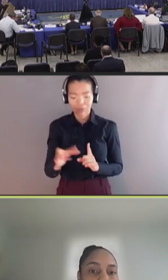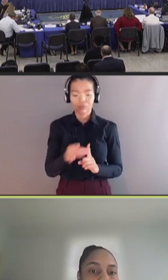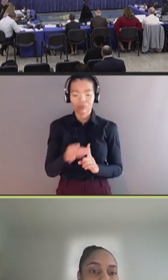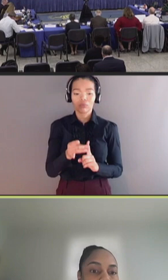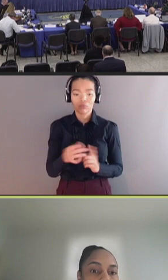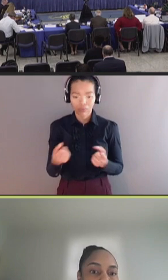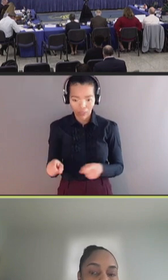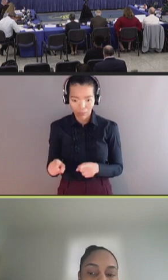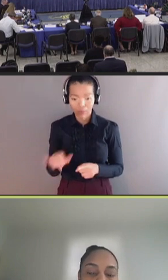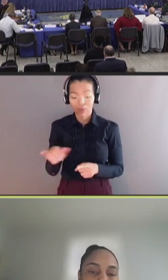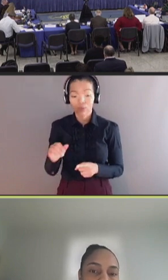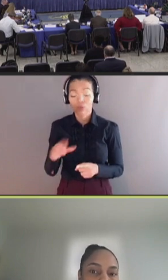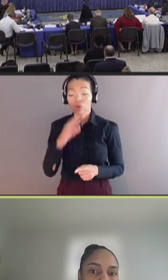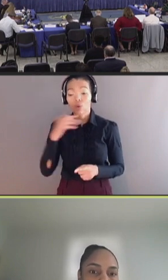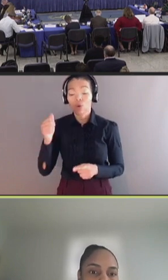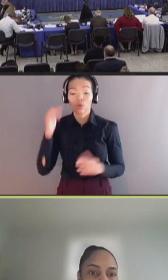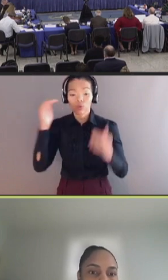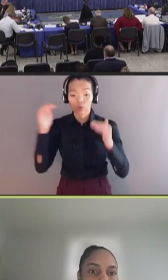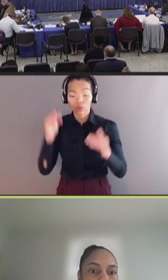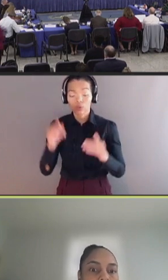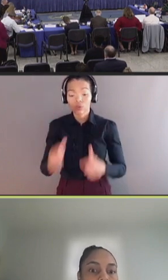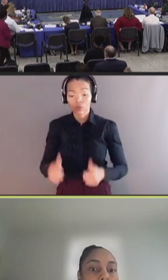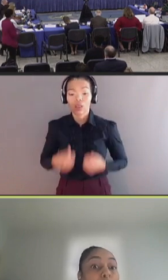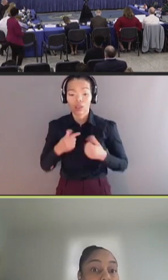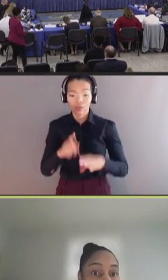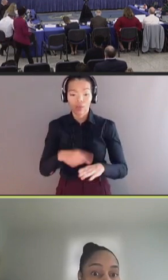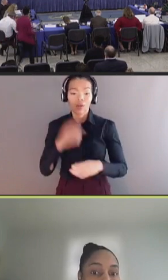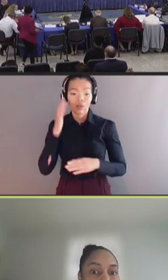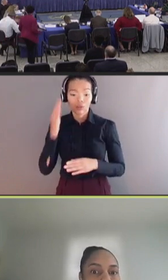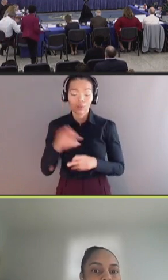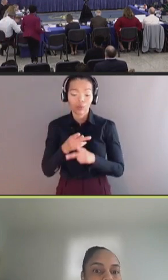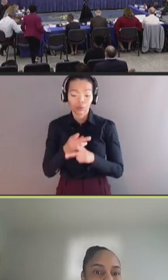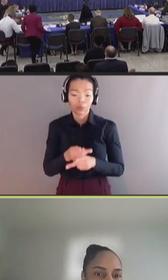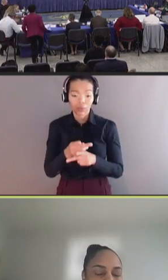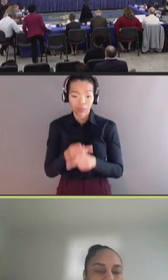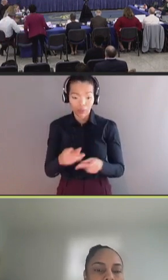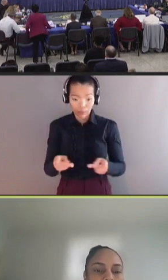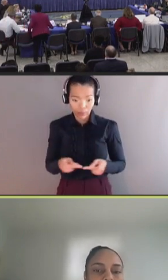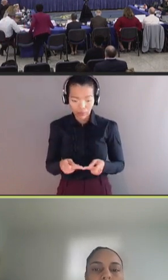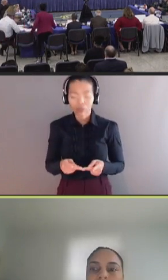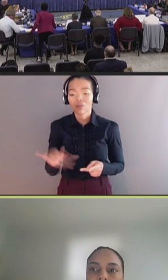adults and long-term care facility residents are most vulnerable, right, to these severe outcomes,